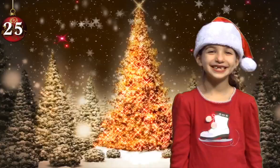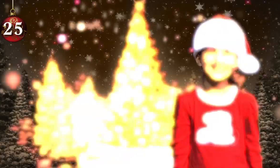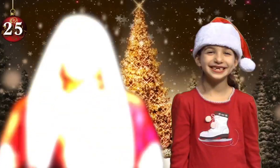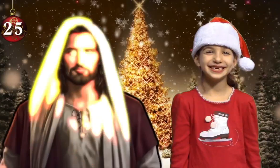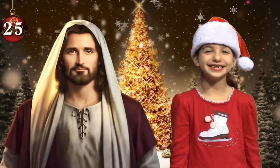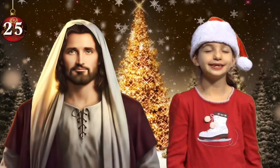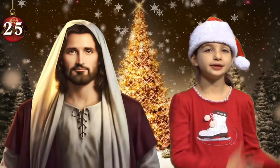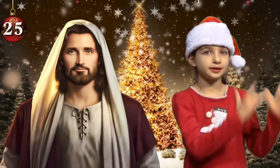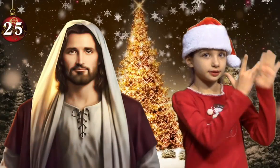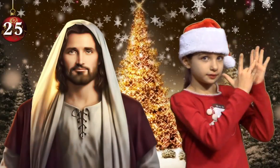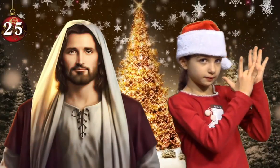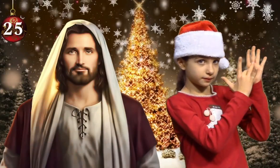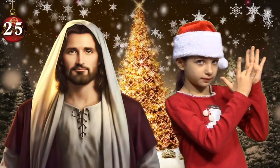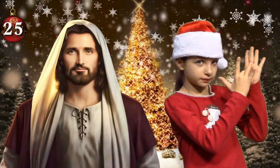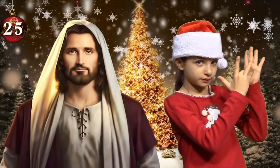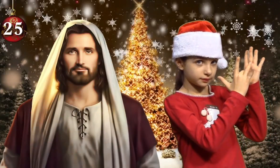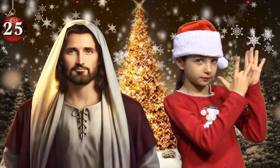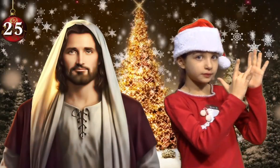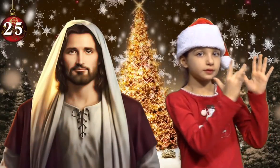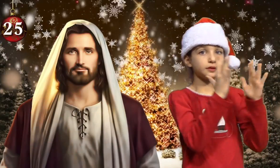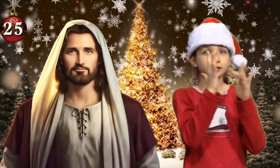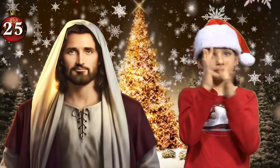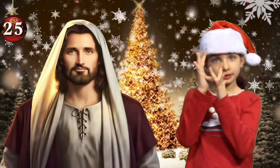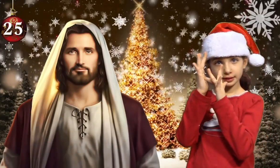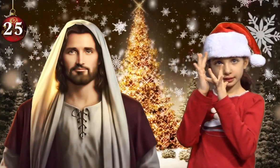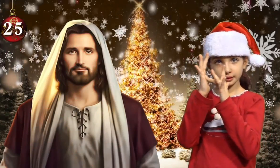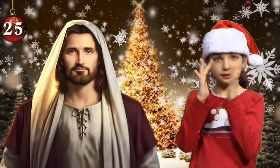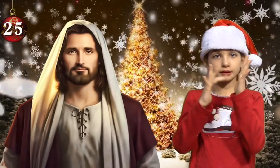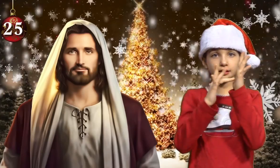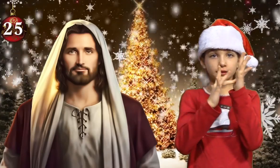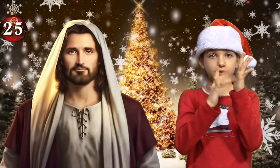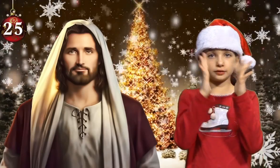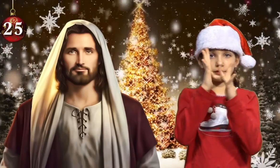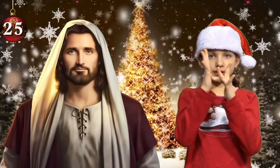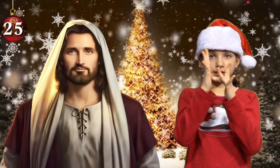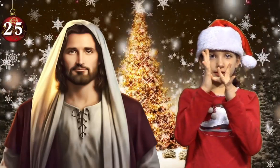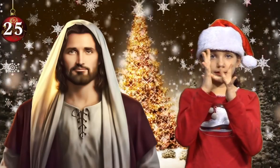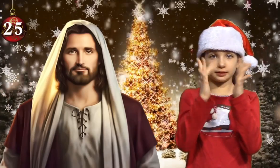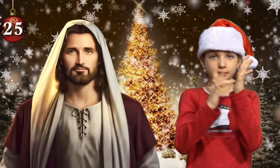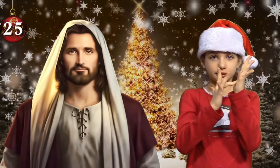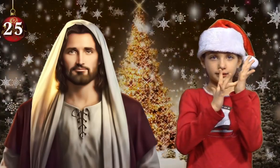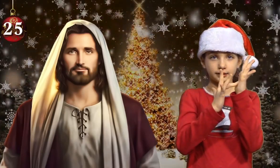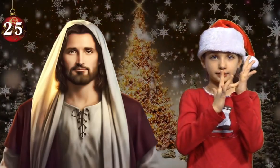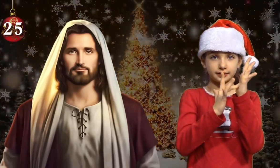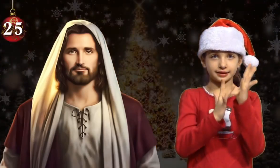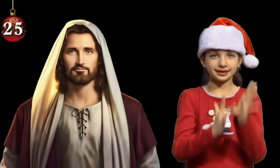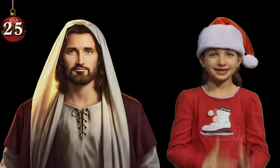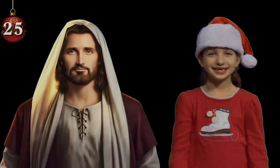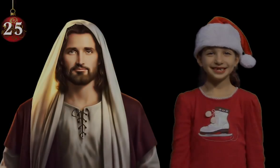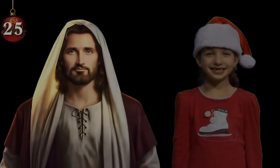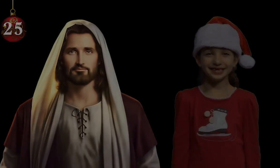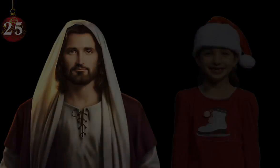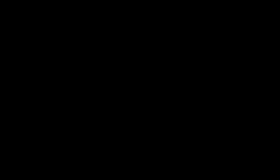JESUS